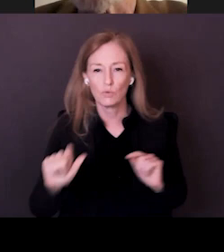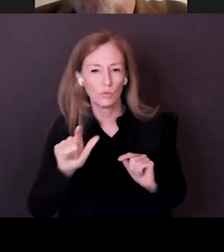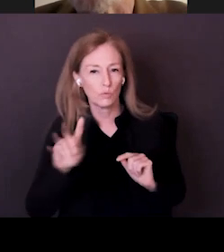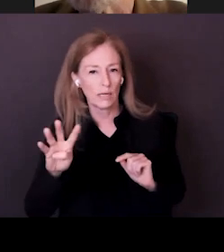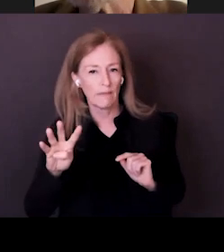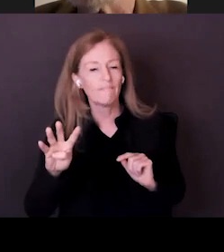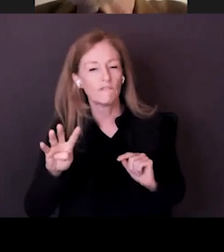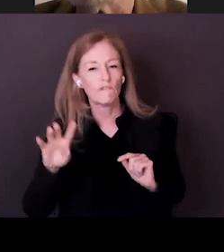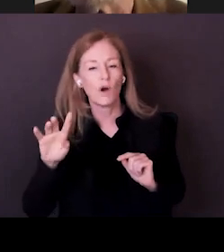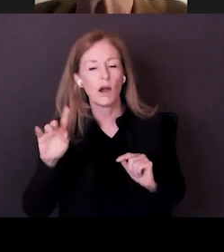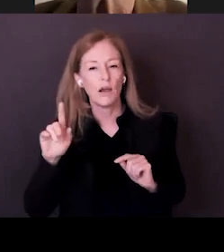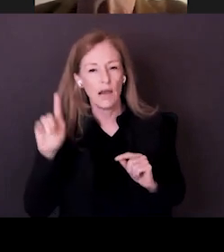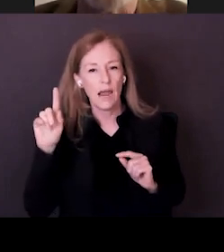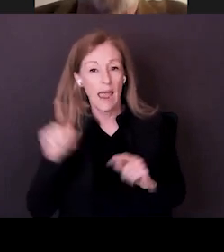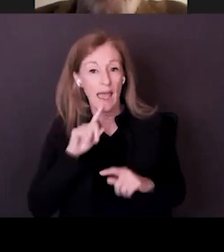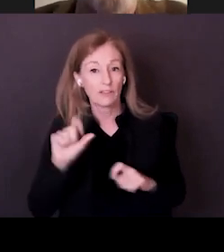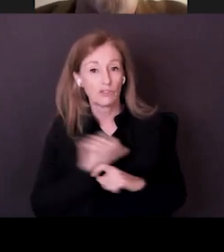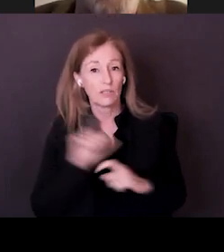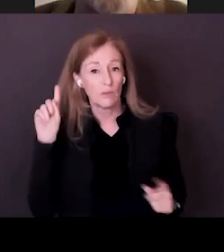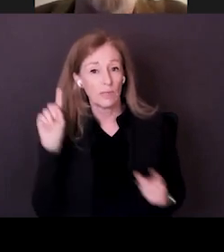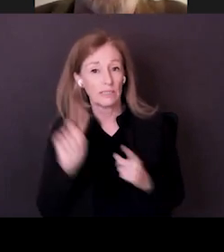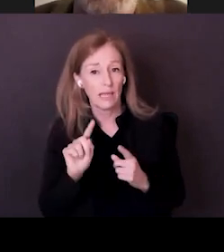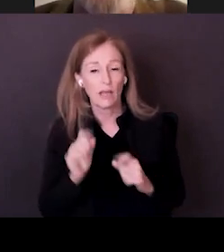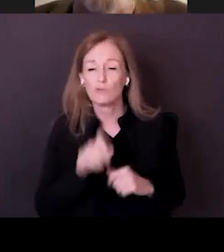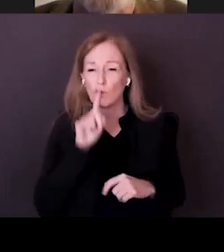IT IS WORTH TRYING TO UNDERSTAND BETTER WHAT LED TO THAT.